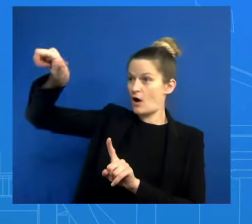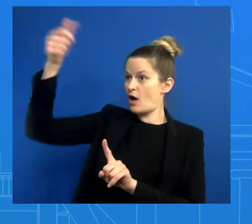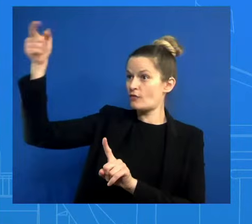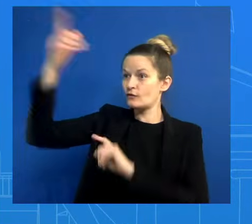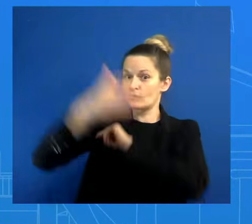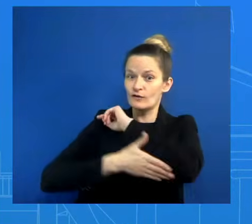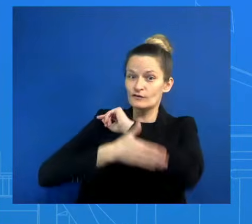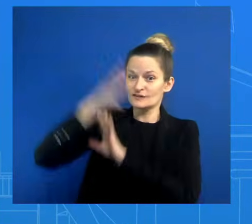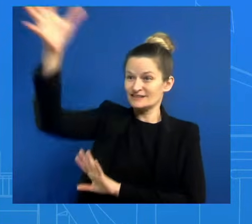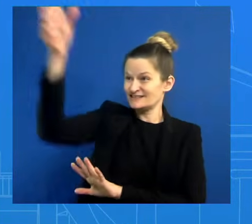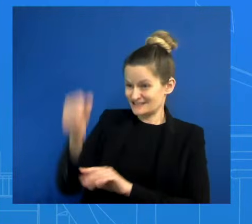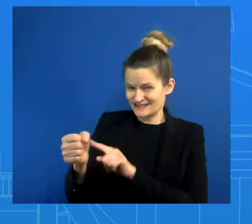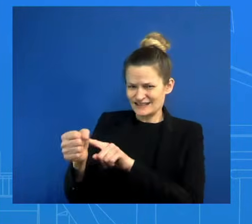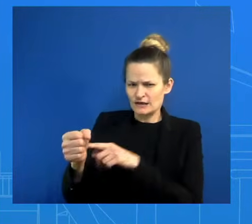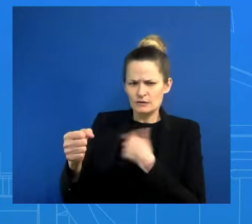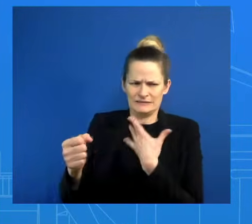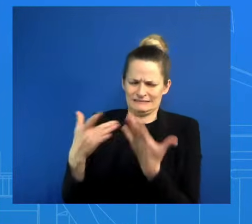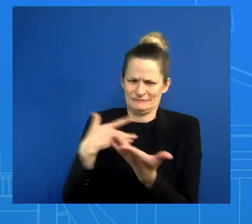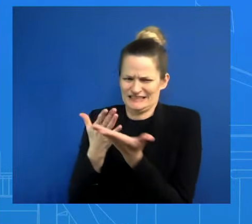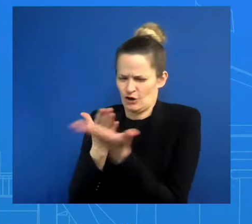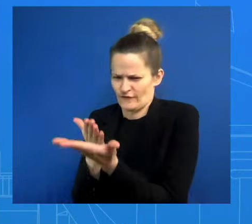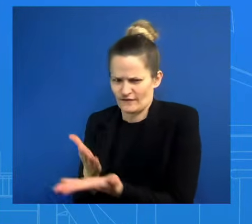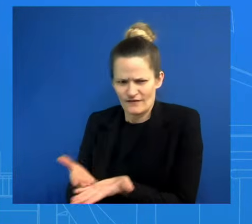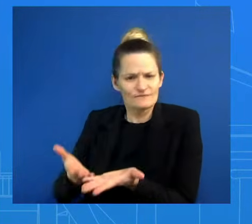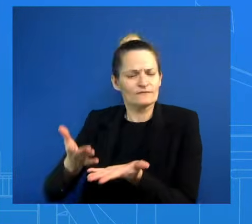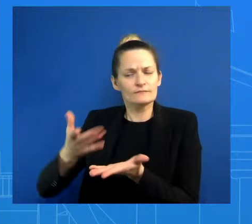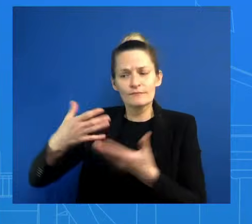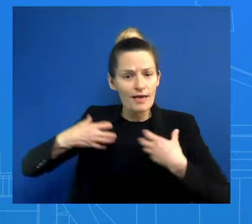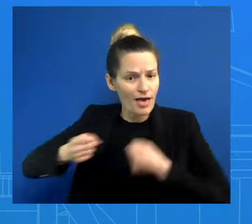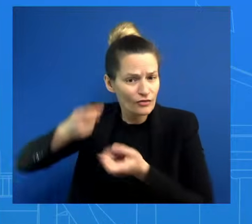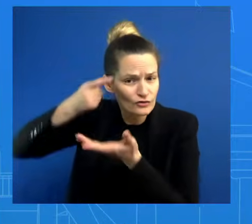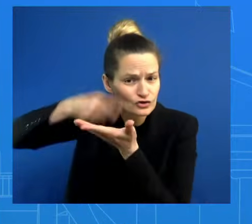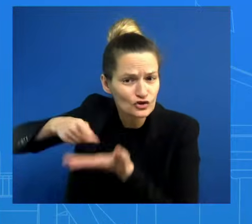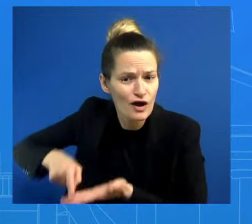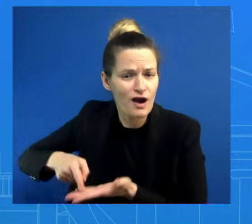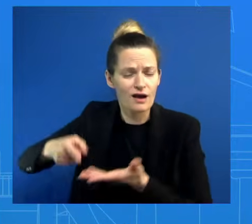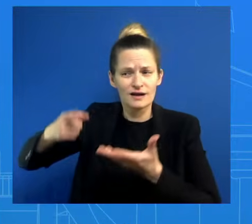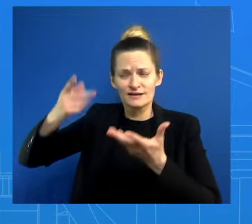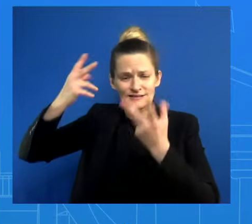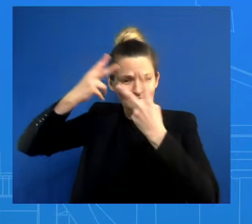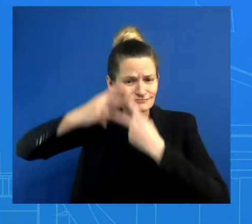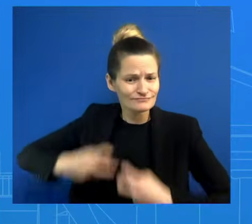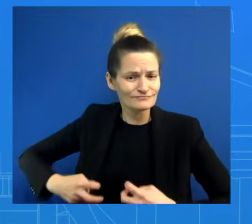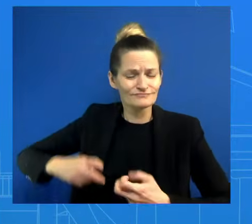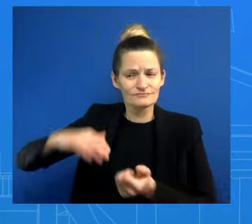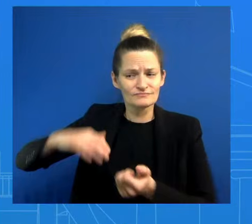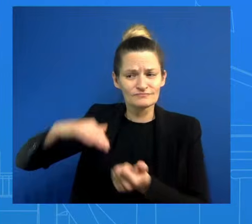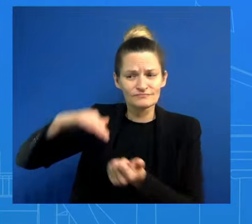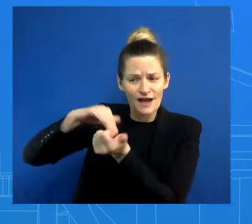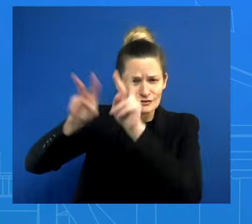and additional means of support. All of this is voluntary, so it is up to her and her family. The Press: Can you confirm the report